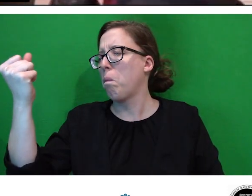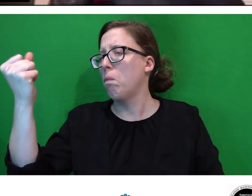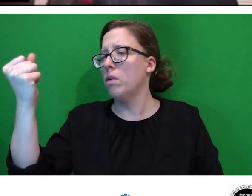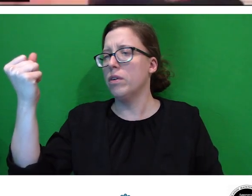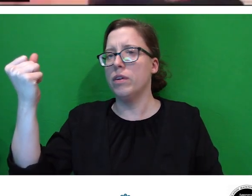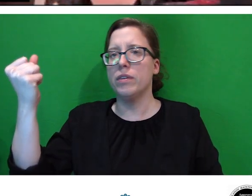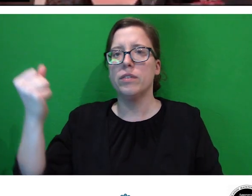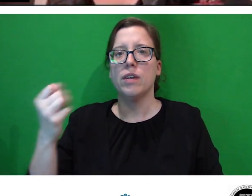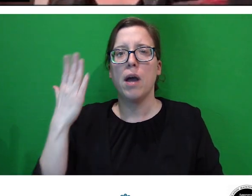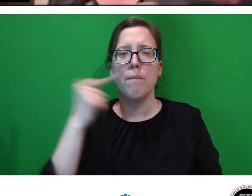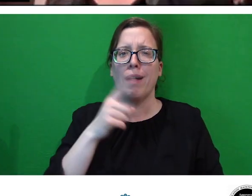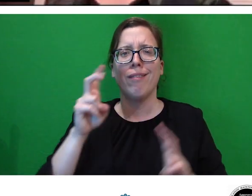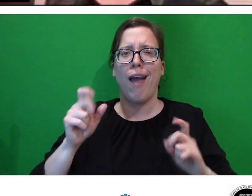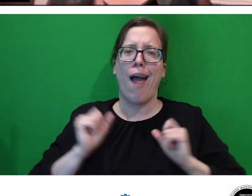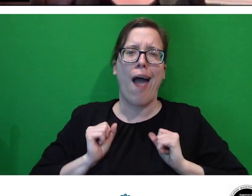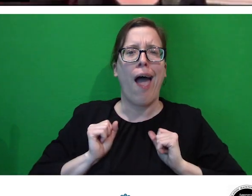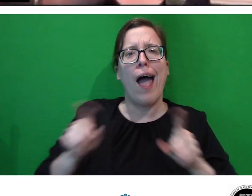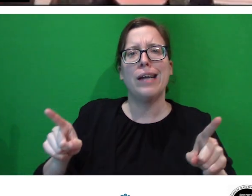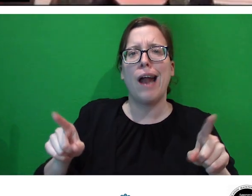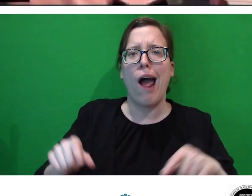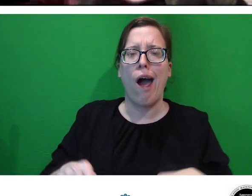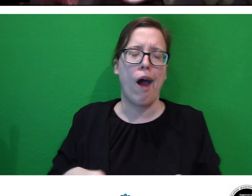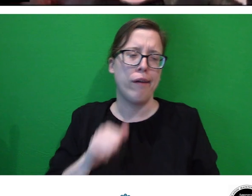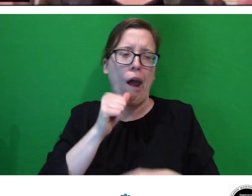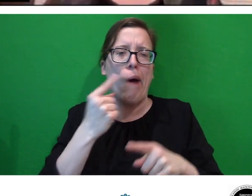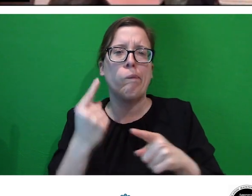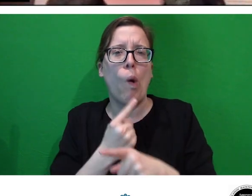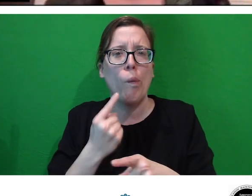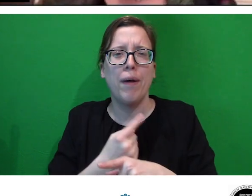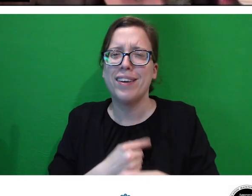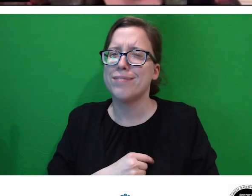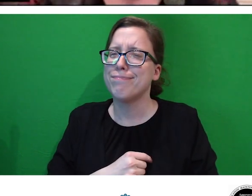kid shoves the lunch tray on the ground, you go, "Okay, that's it. You don't get any more